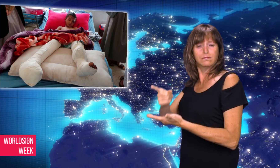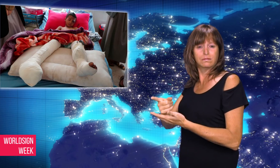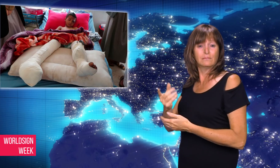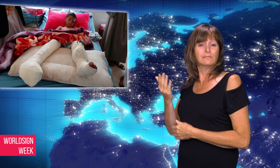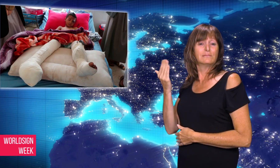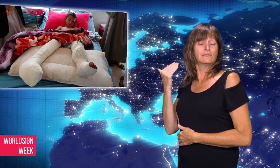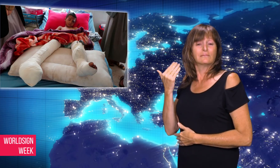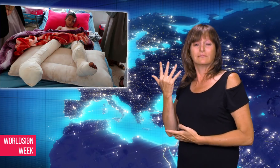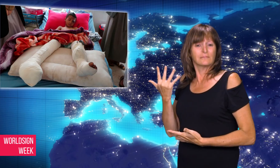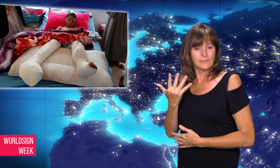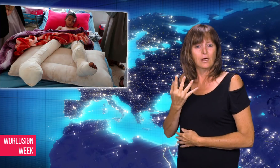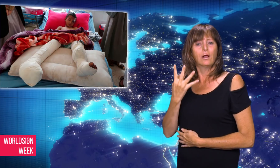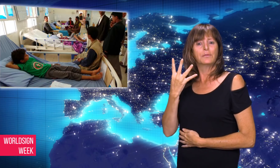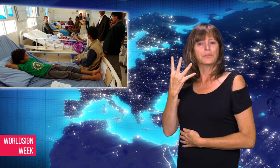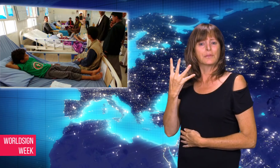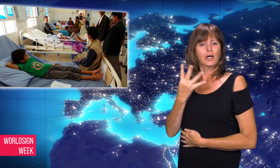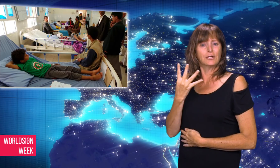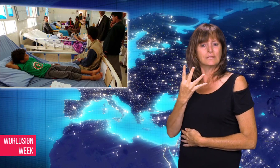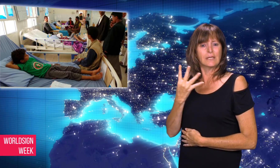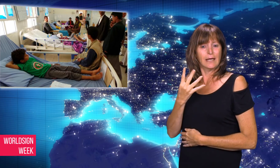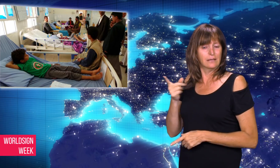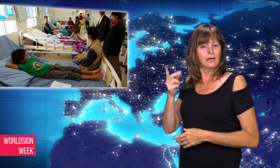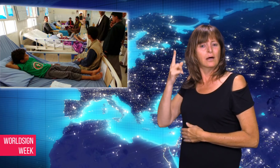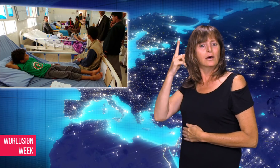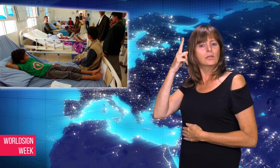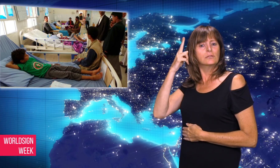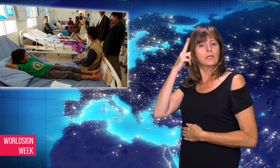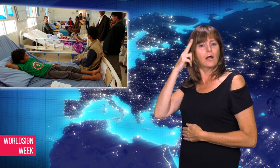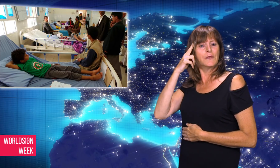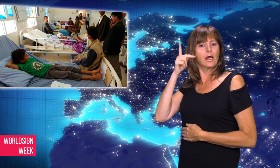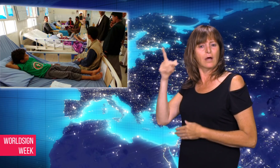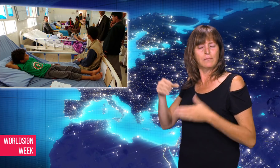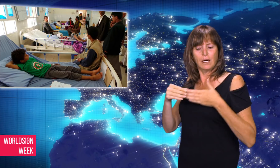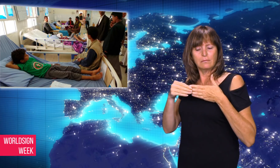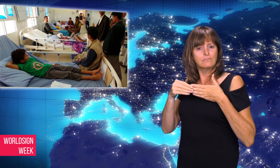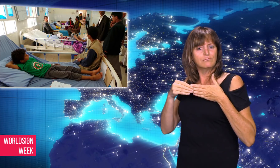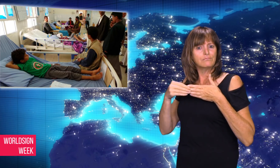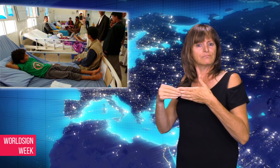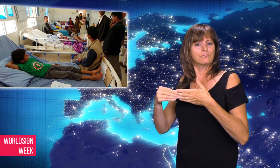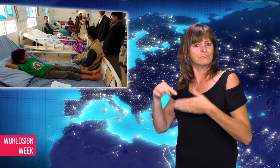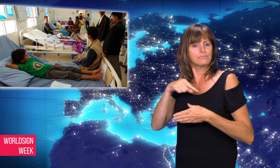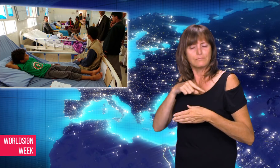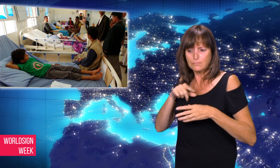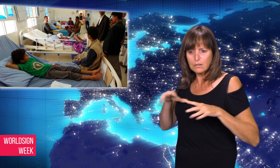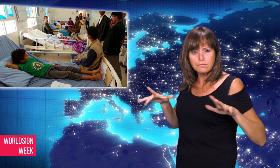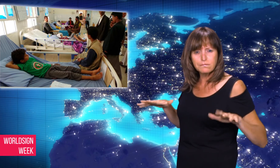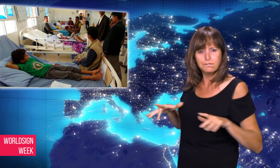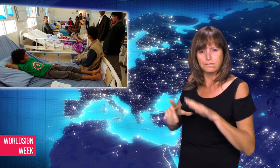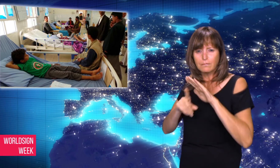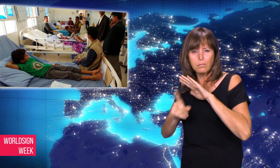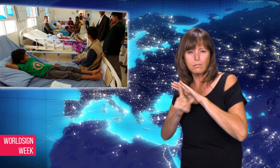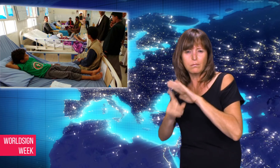airstrike from a Saudi Arabia-led coalition in Sanaa, Yemen. Reports of